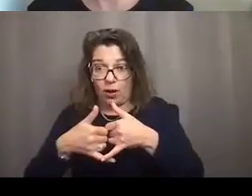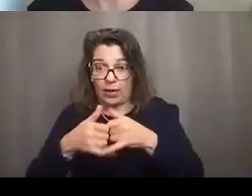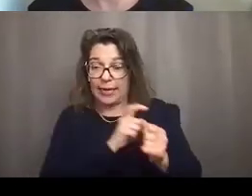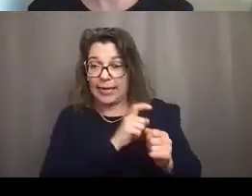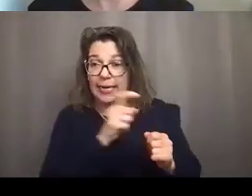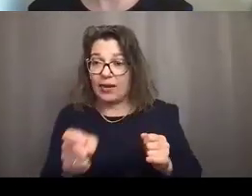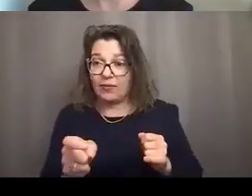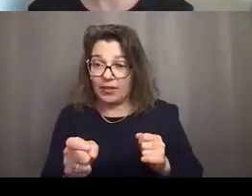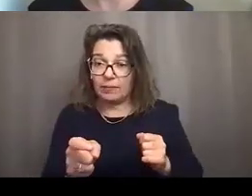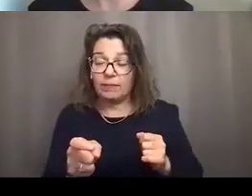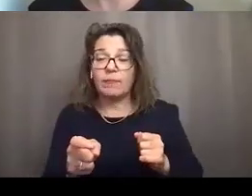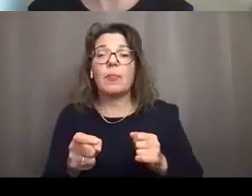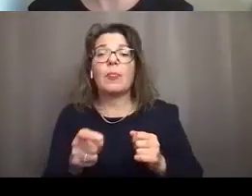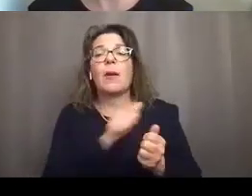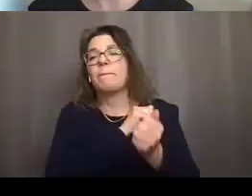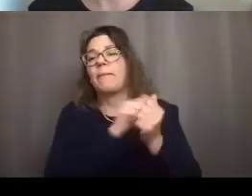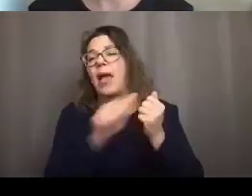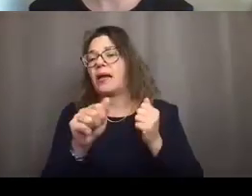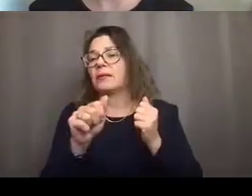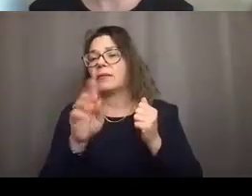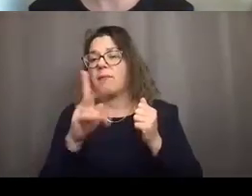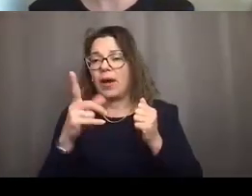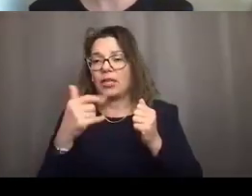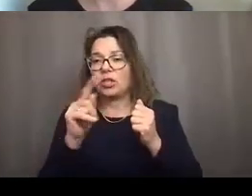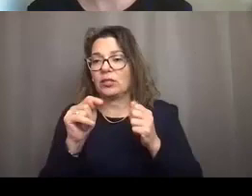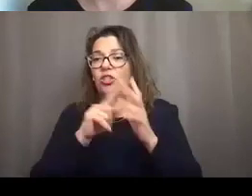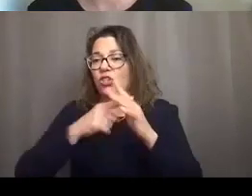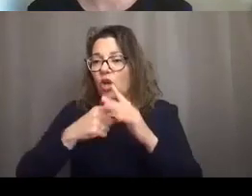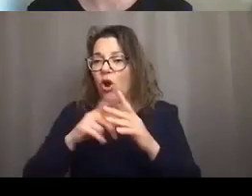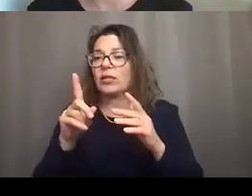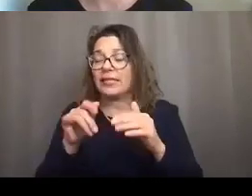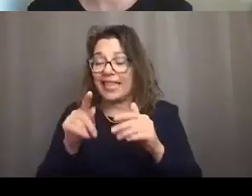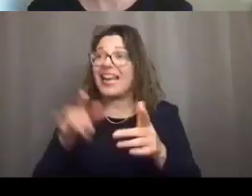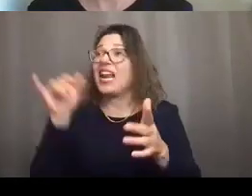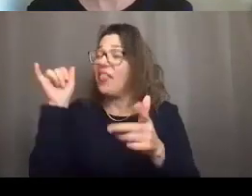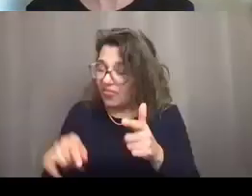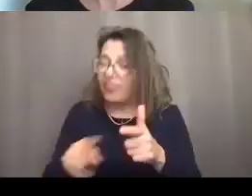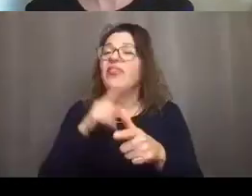and then past its budget start date, that's what needs to happen before RePORTER will show it.